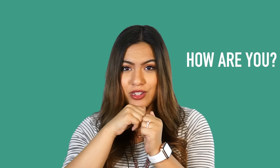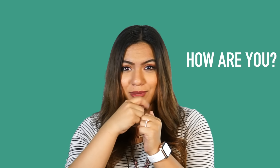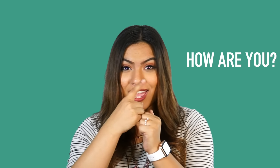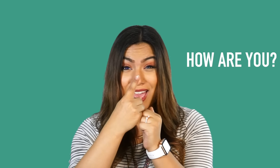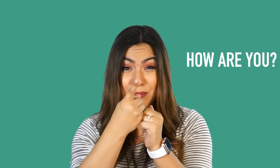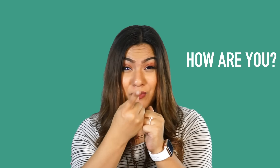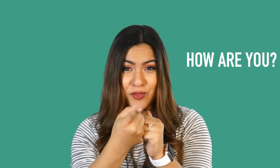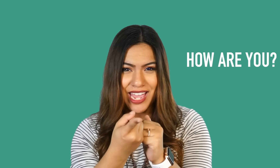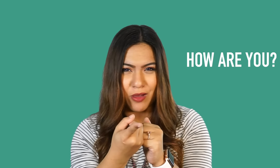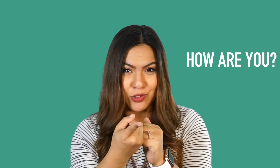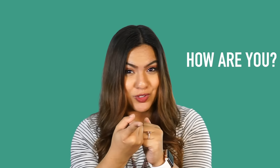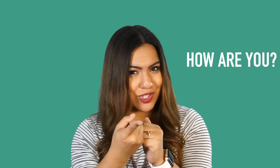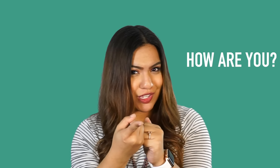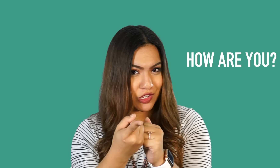your dominant hand moves out to you.